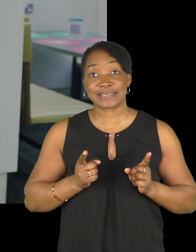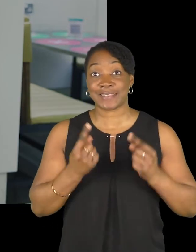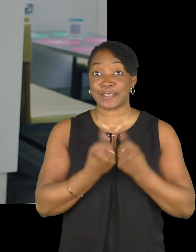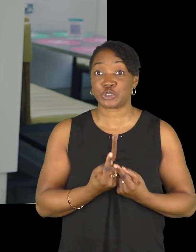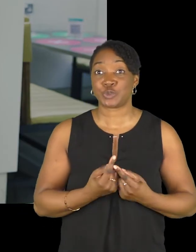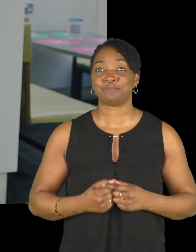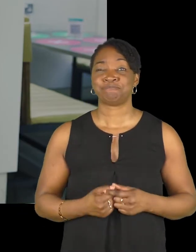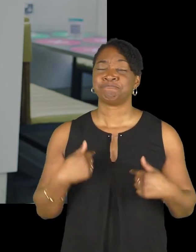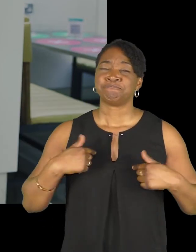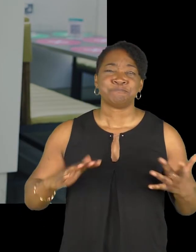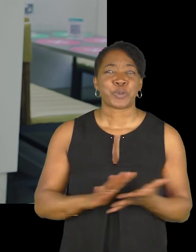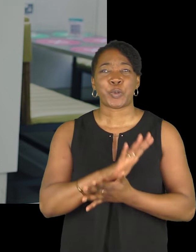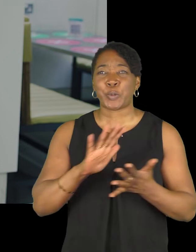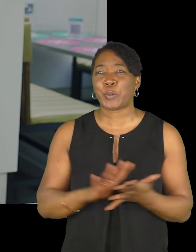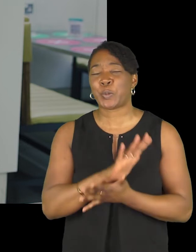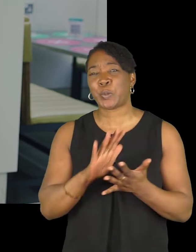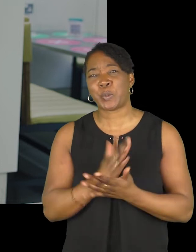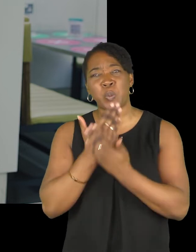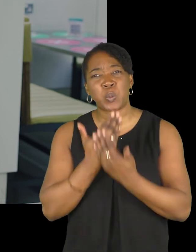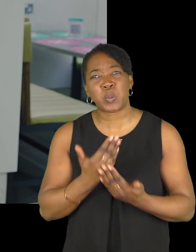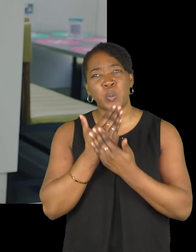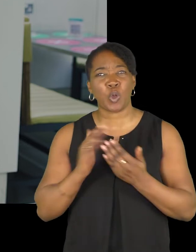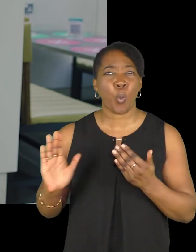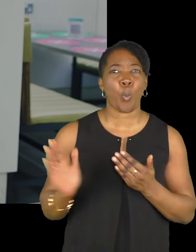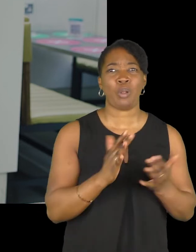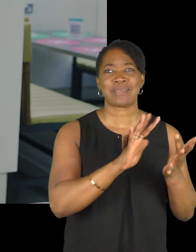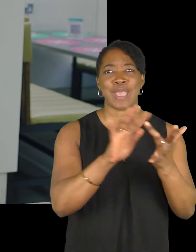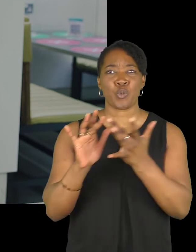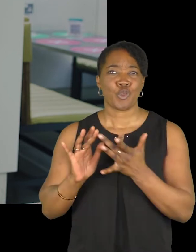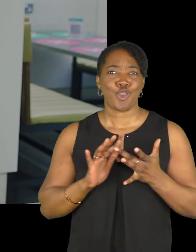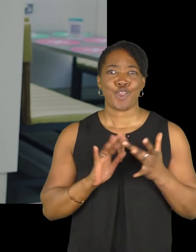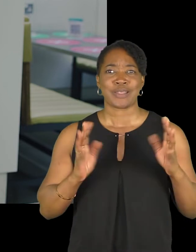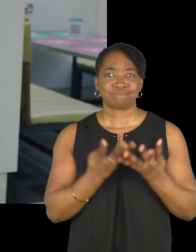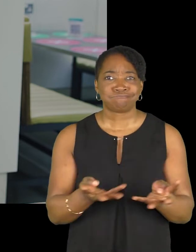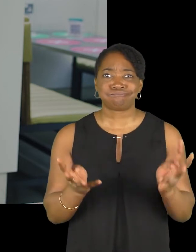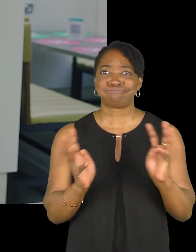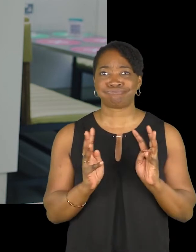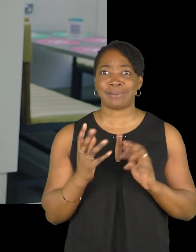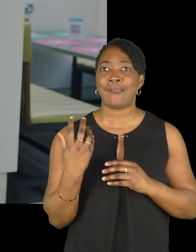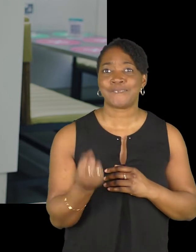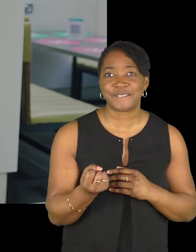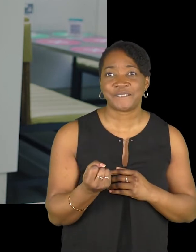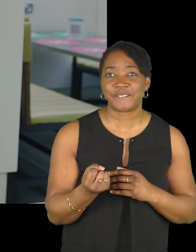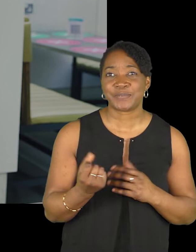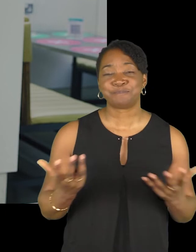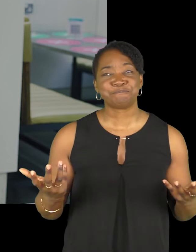very pleased and grateful and thankful for all the networks and collectiveness that we've managed to